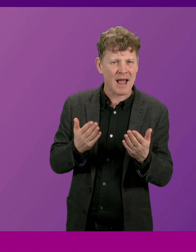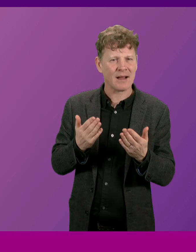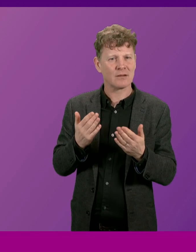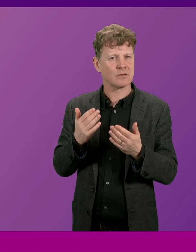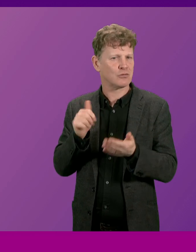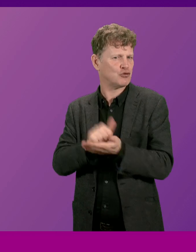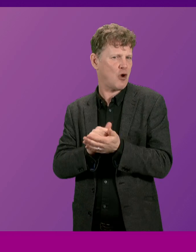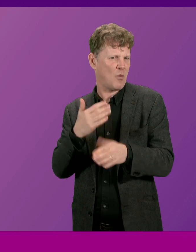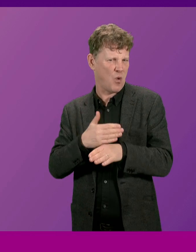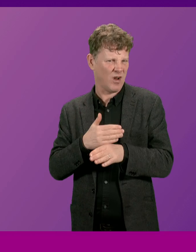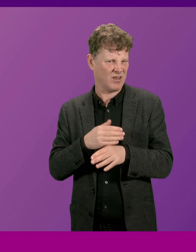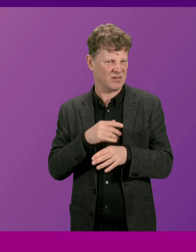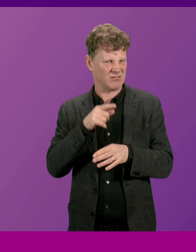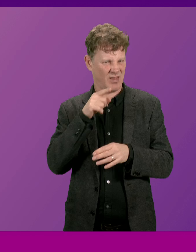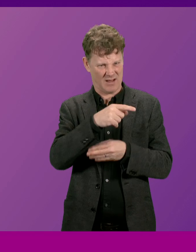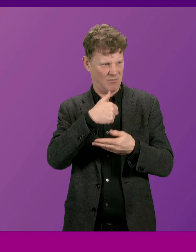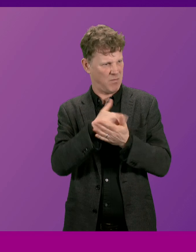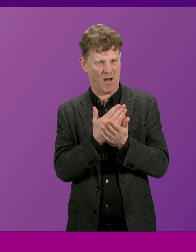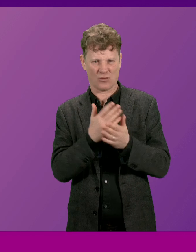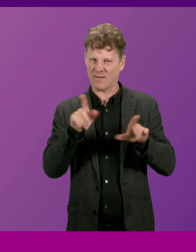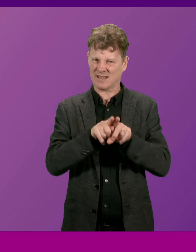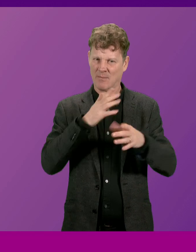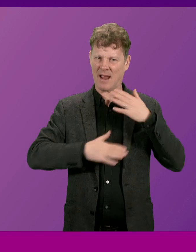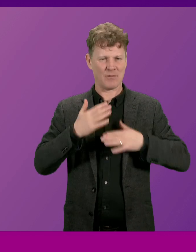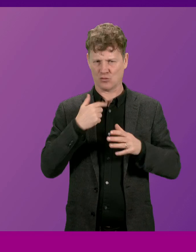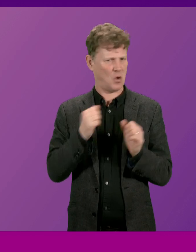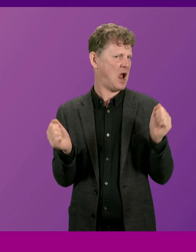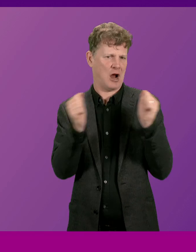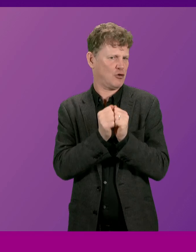it is part of the same pattern. I agree with the sentiments that Mr Johnson expresses.